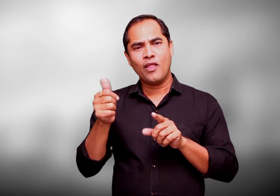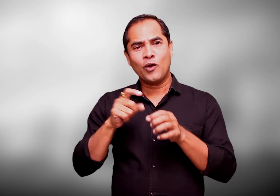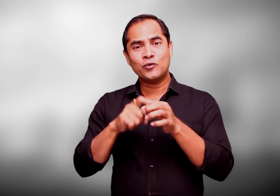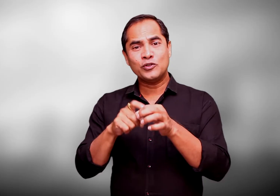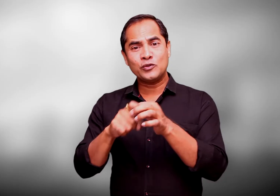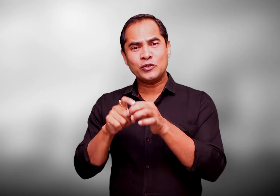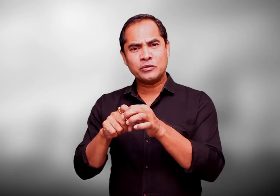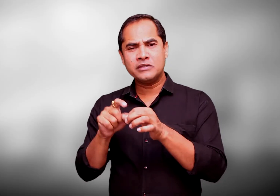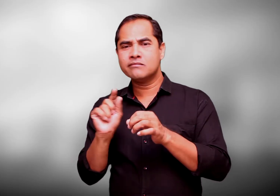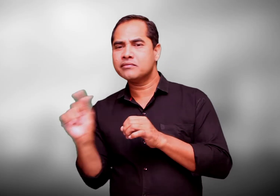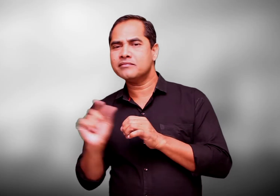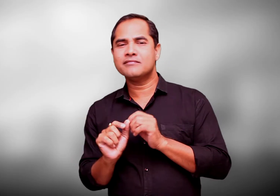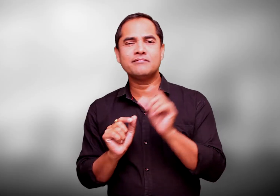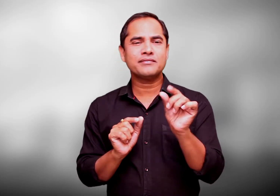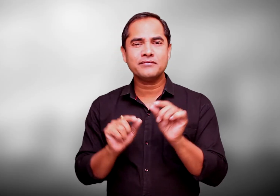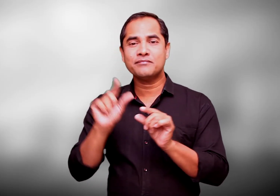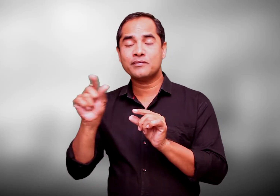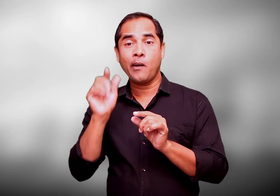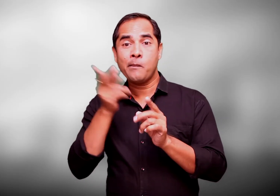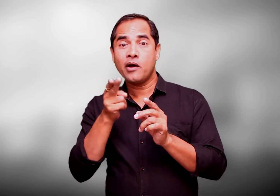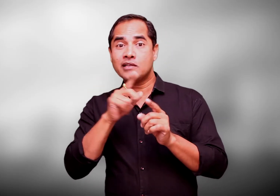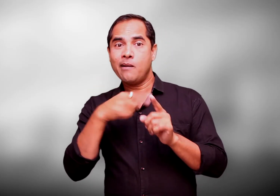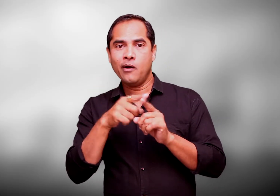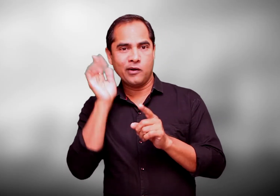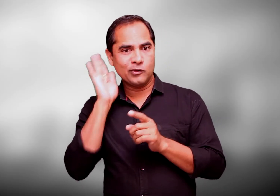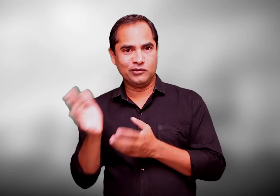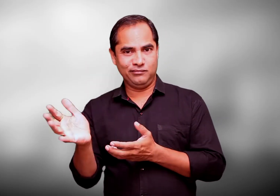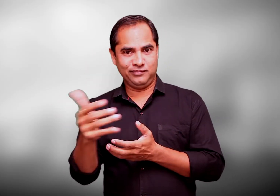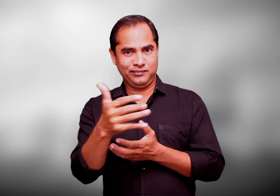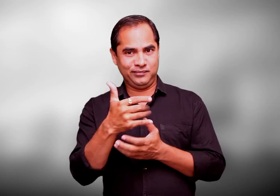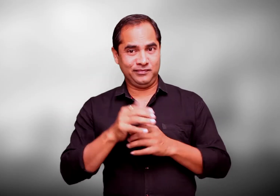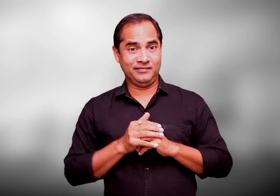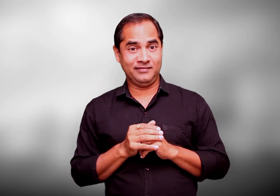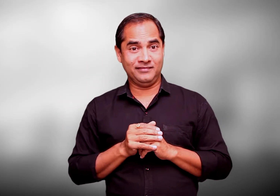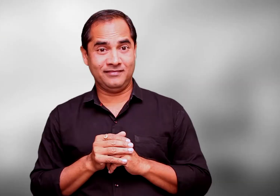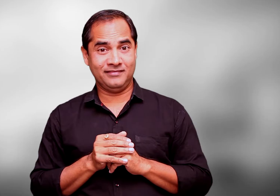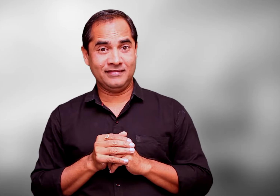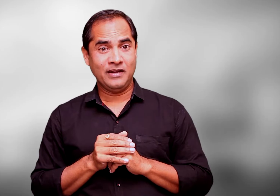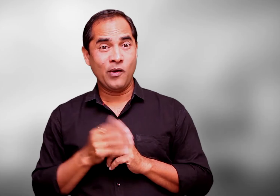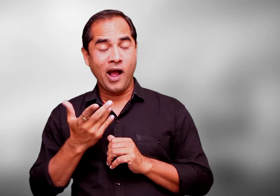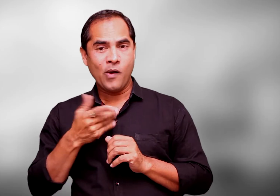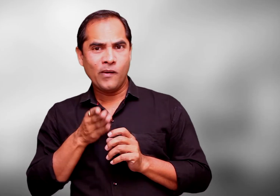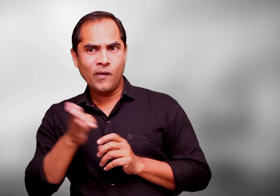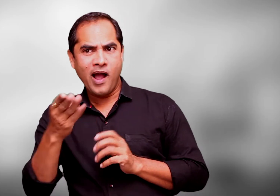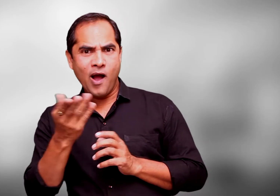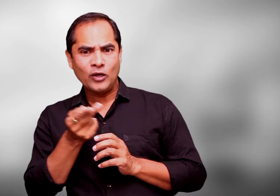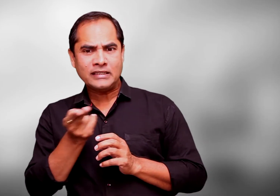She also asked a few discreet questions here and there this way she picked up various